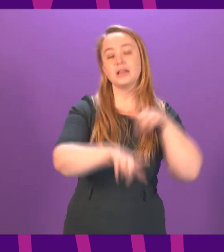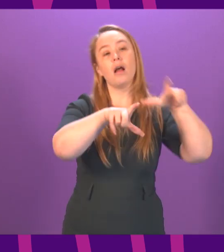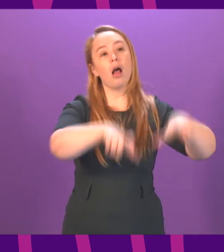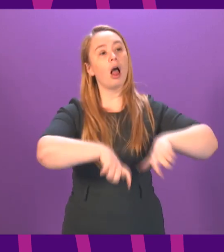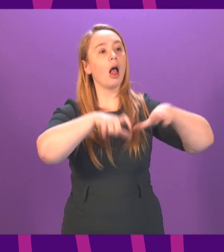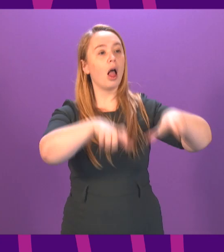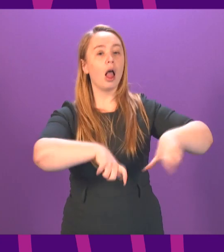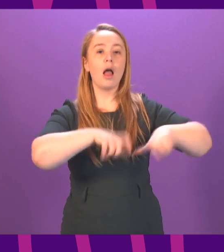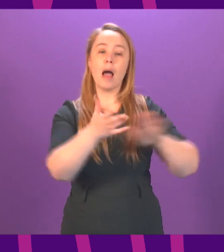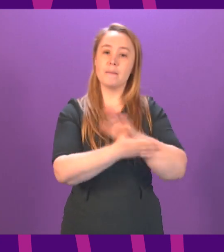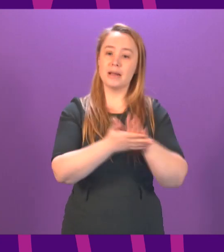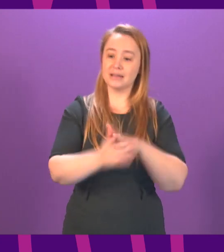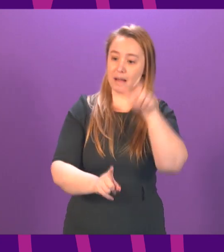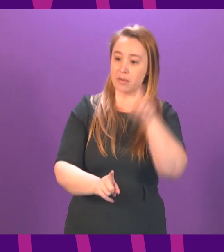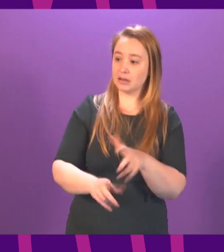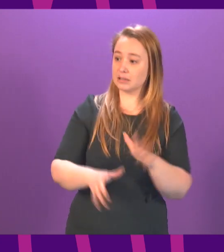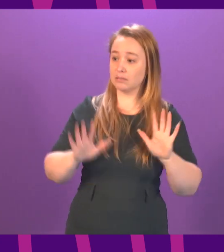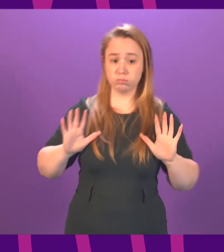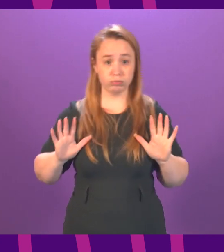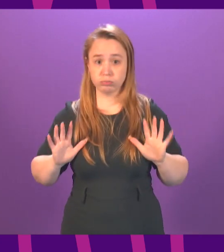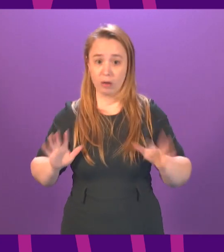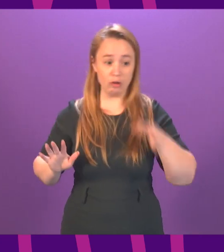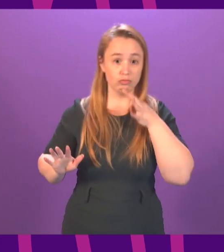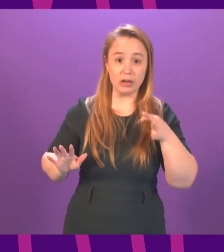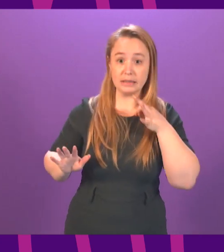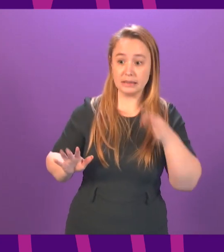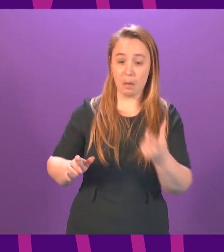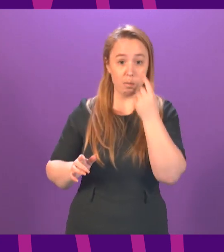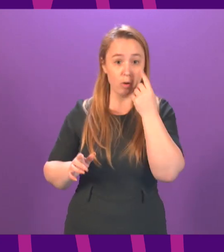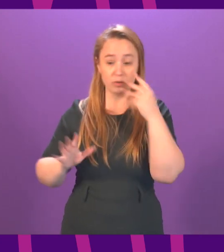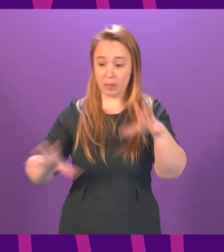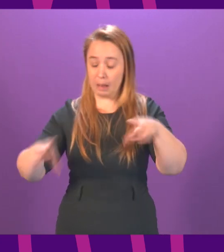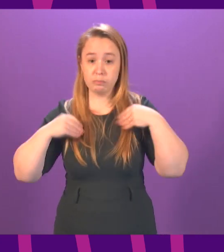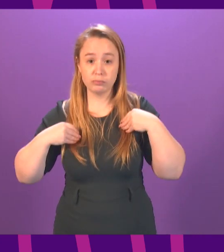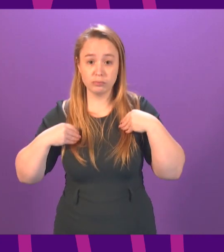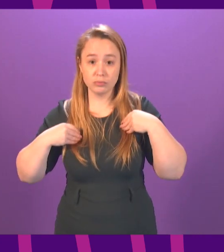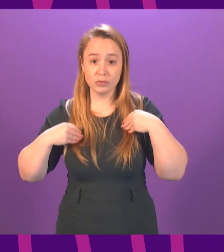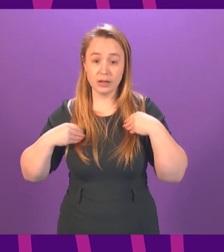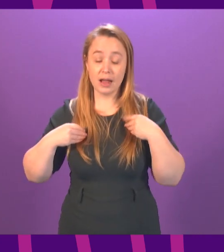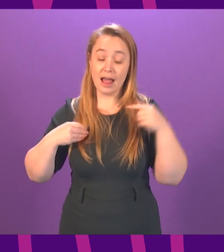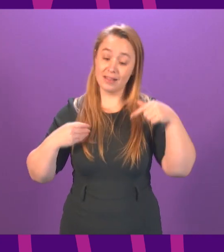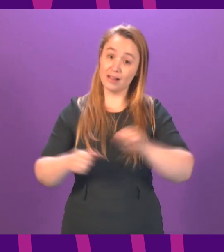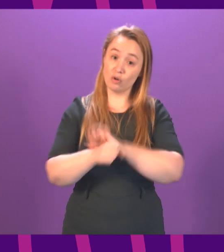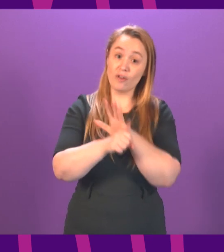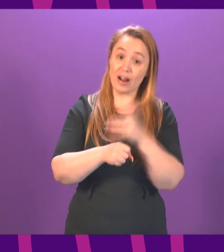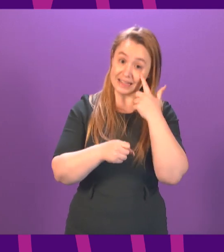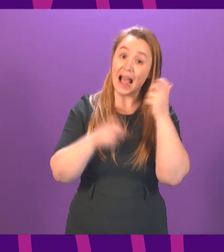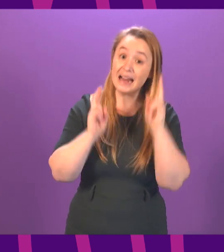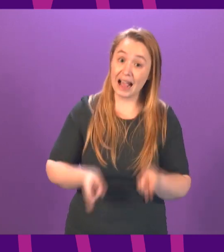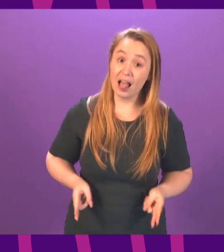that a person is left exposed to the threat of this deadly virus. With 100,000 lives lost,